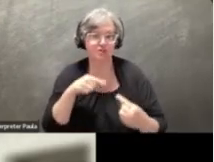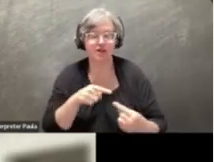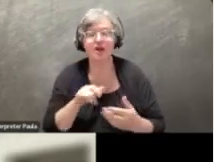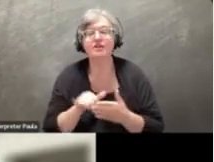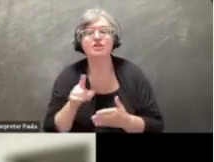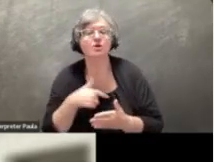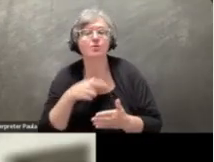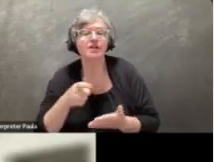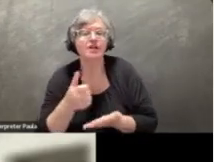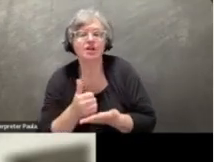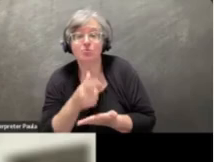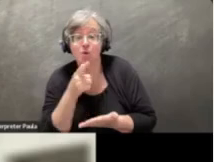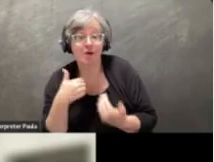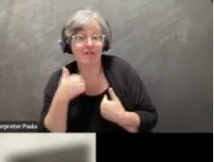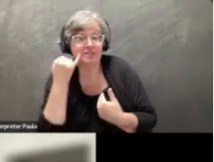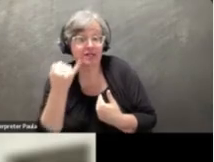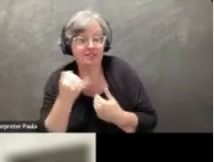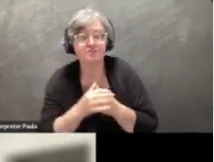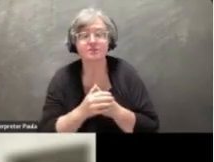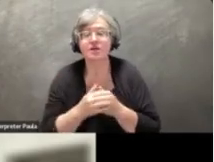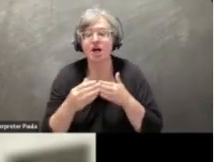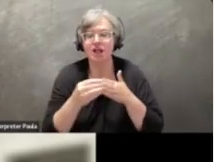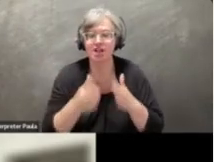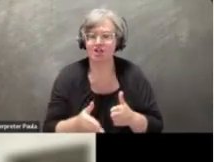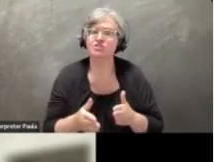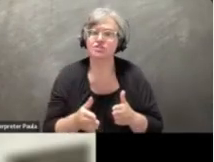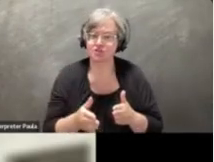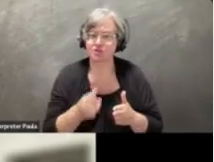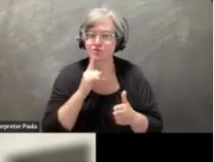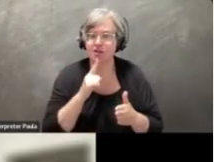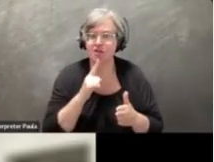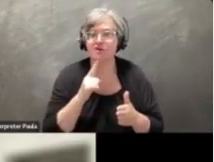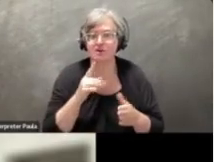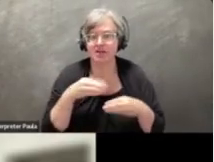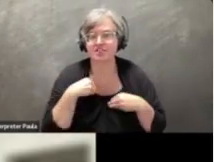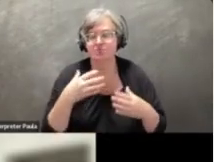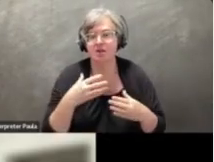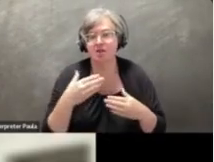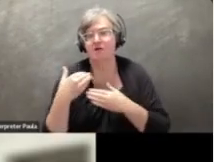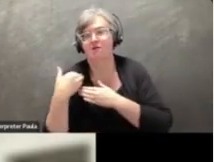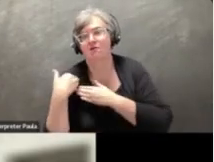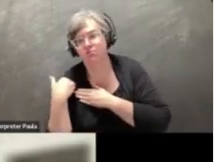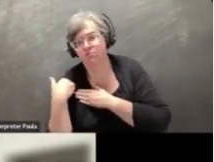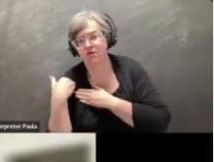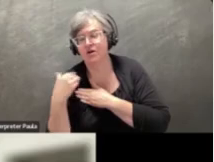need help. Who's got some ideas? You know, leaders take a lot on their shoulders, rather than sharing that with everyone in